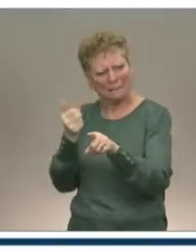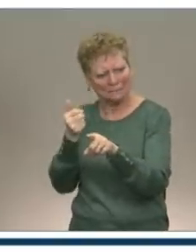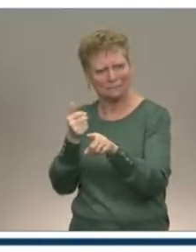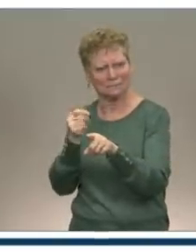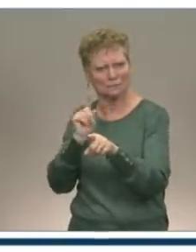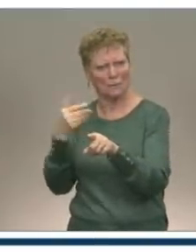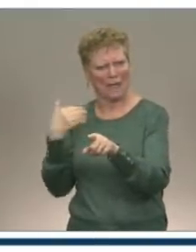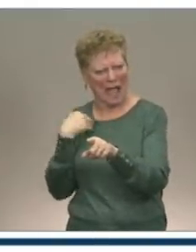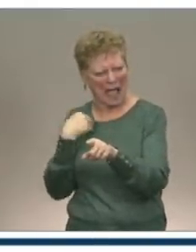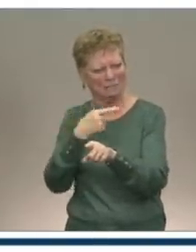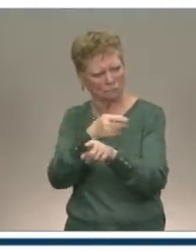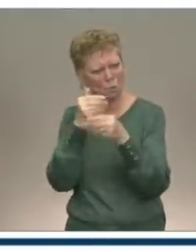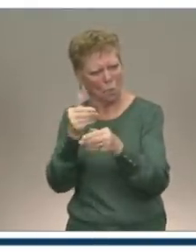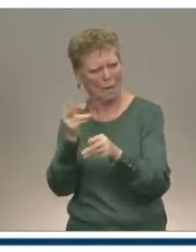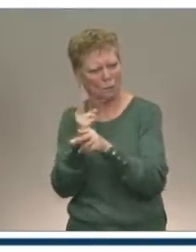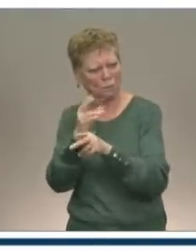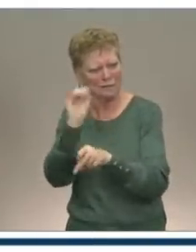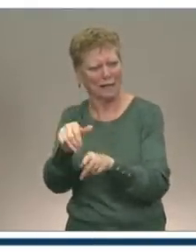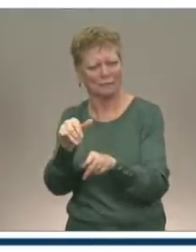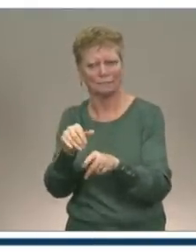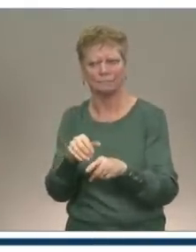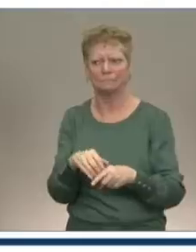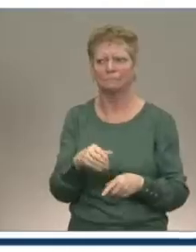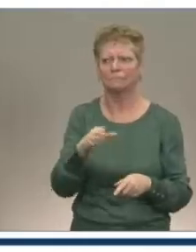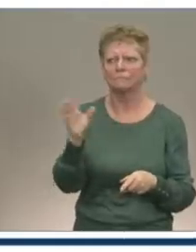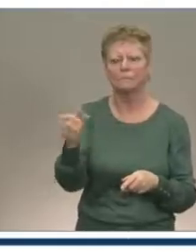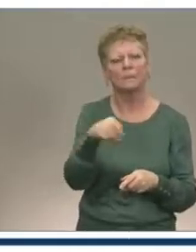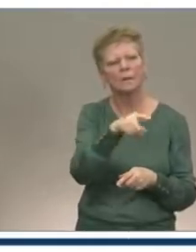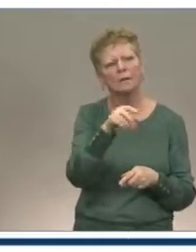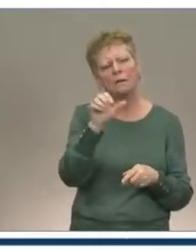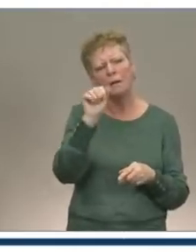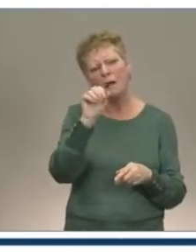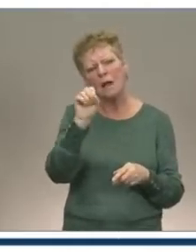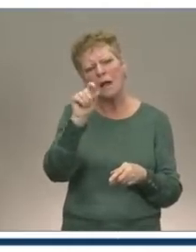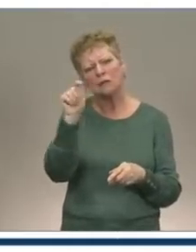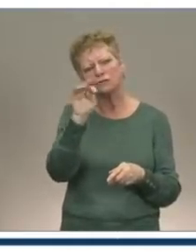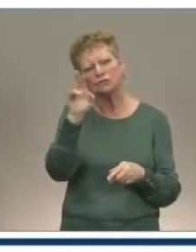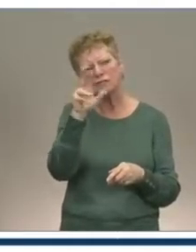them and get an mrna vaccine can you speak to the astrazeneca i just don't understand